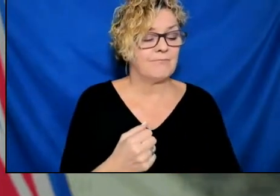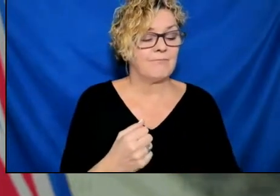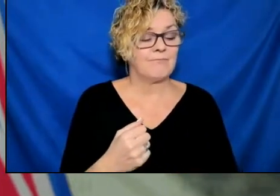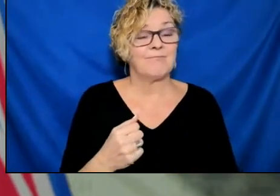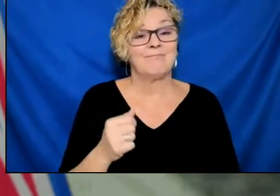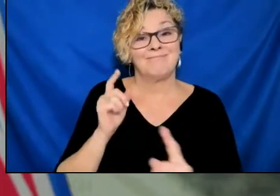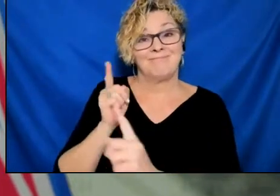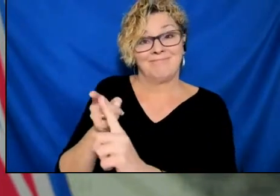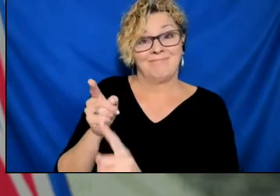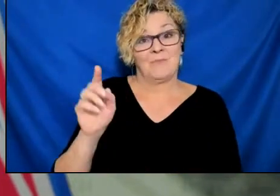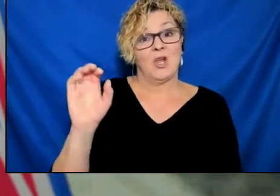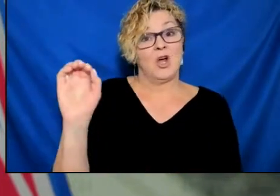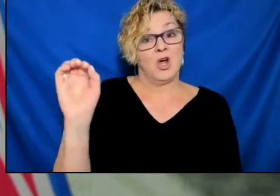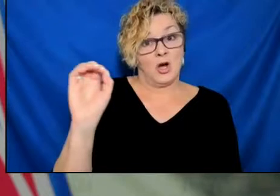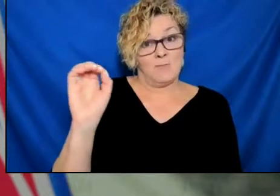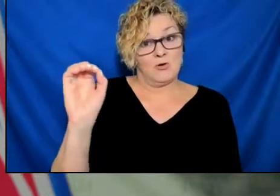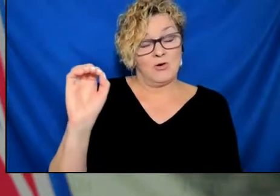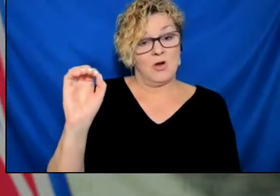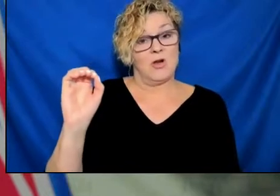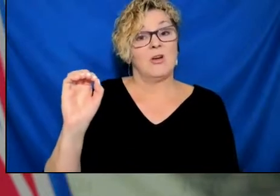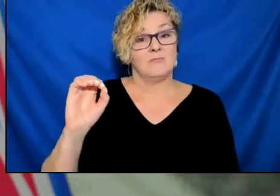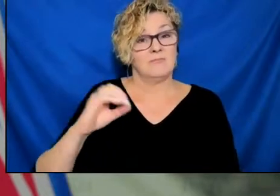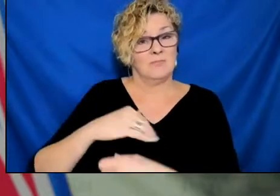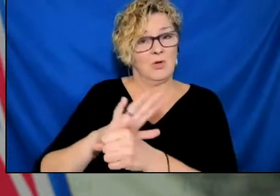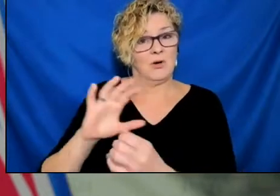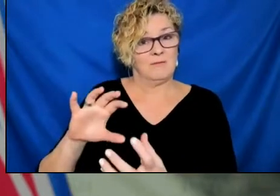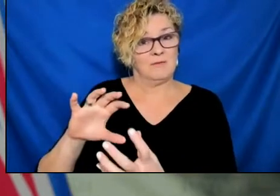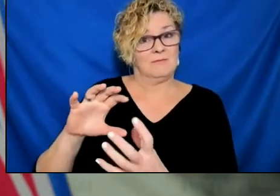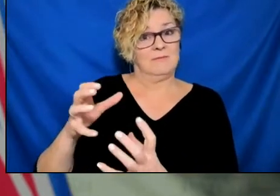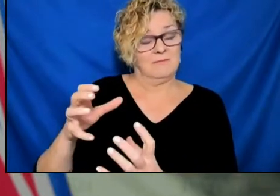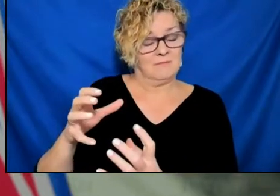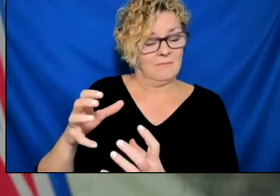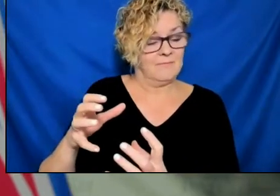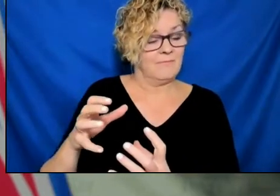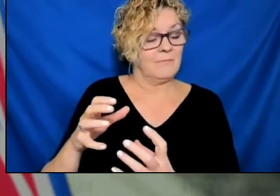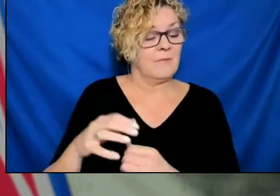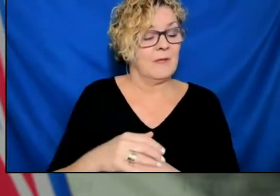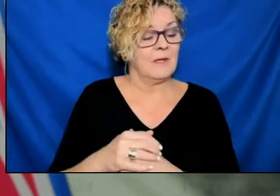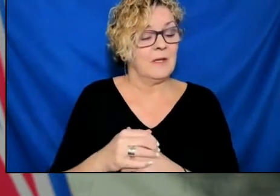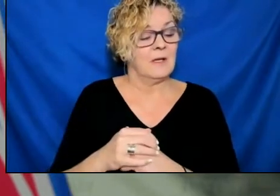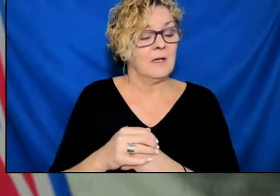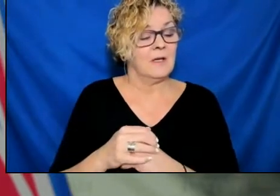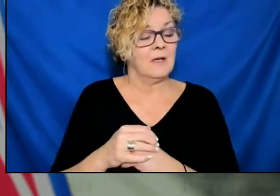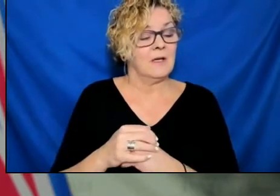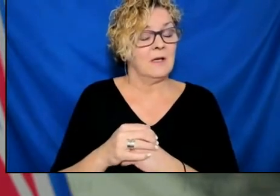With respect to the Omicron variant of concern, our seven-day rolling average of